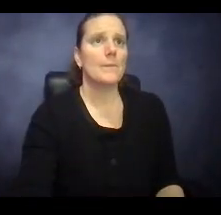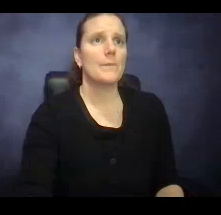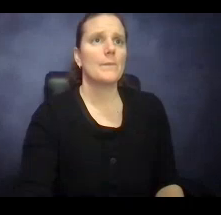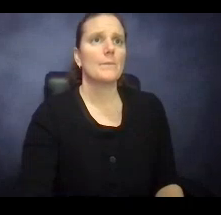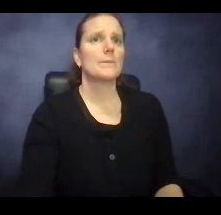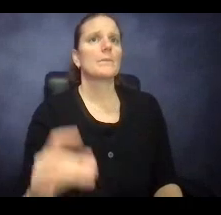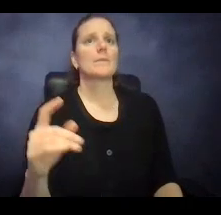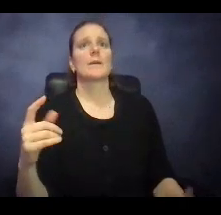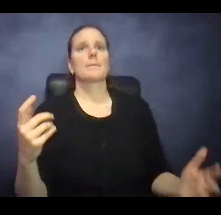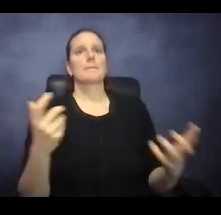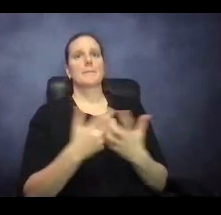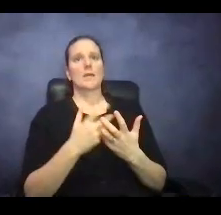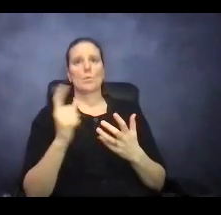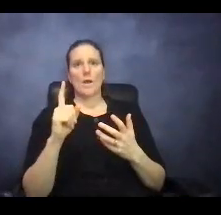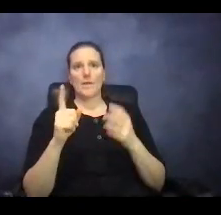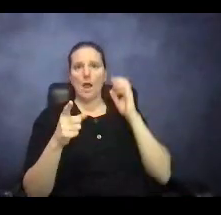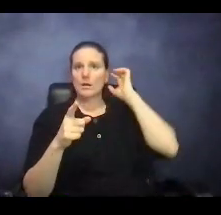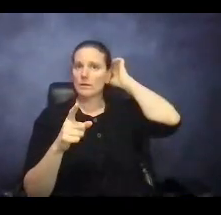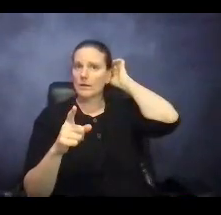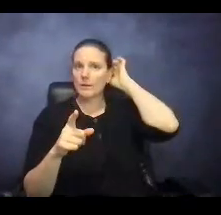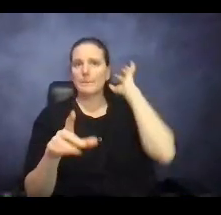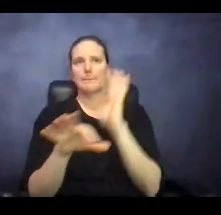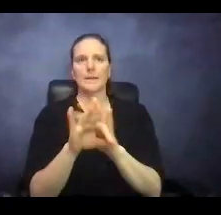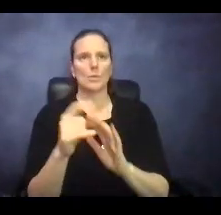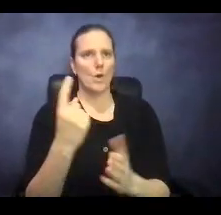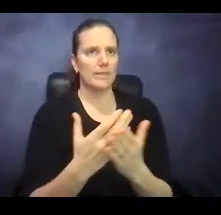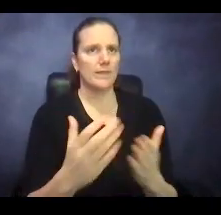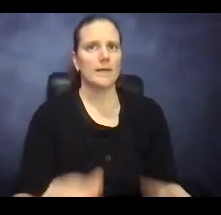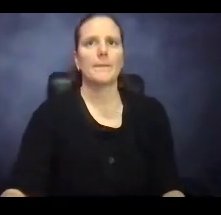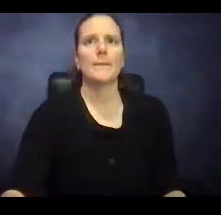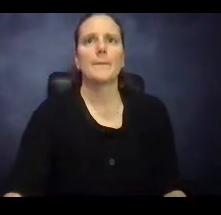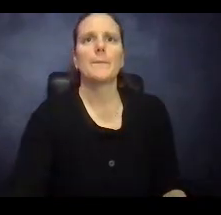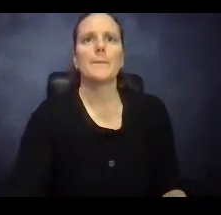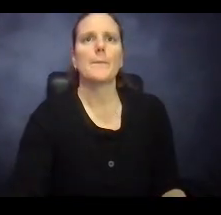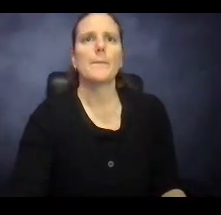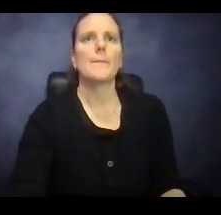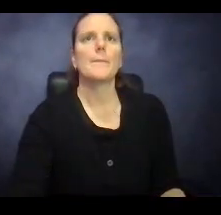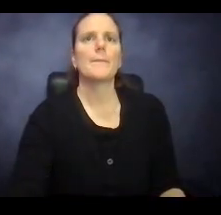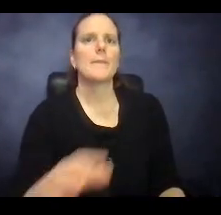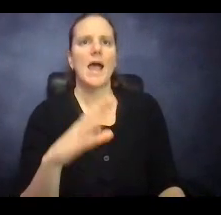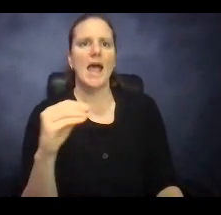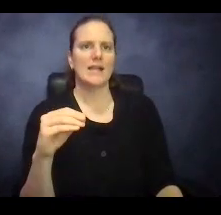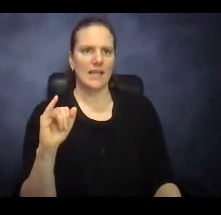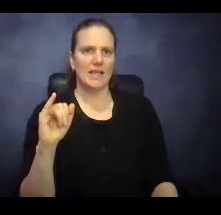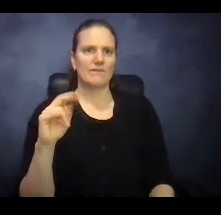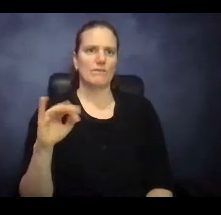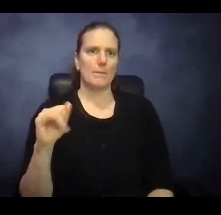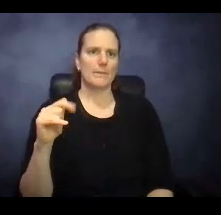And so just picking one thing, especially with inflammation. So if we just say, okay, and if there are other symptoms that are associated